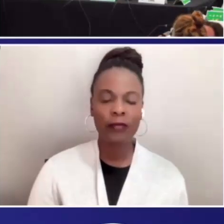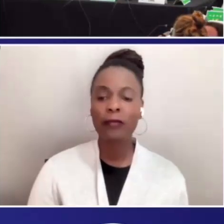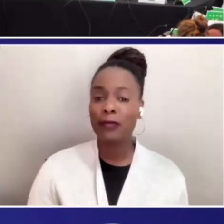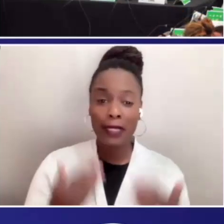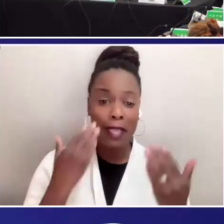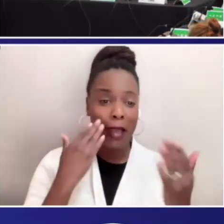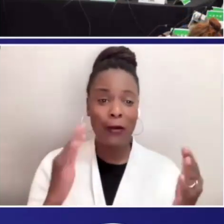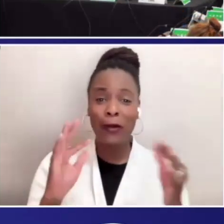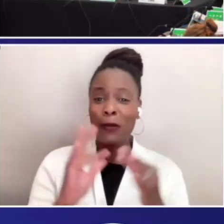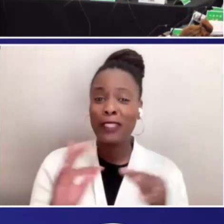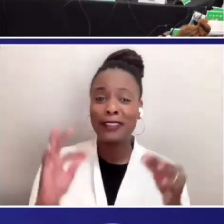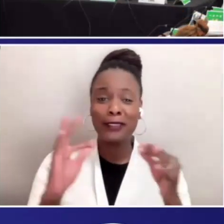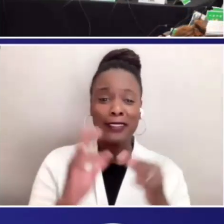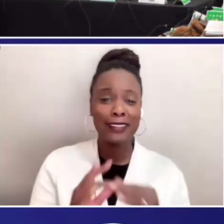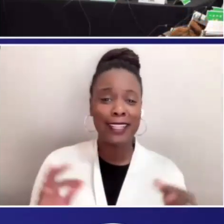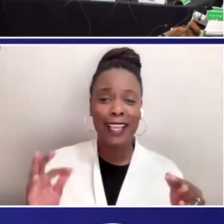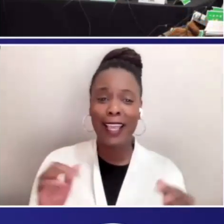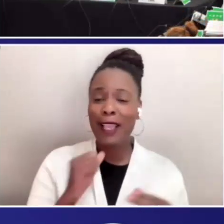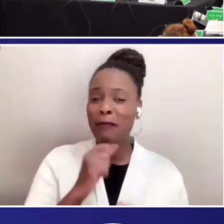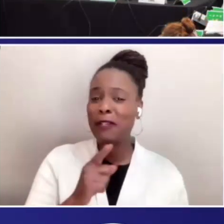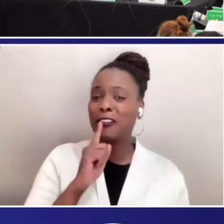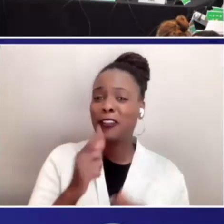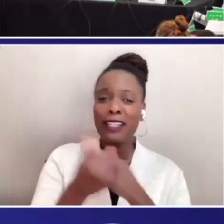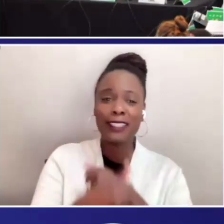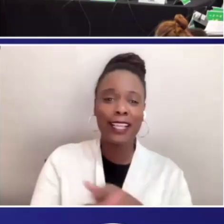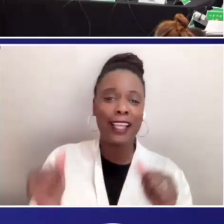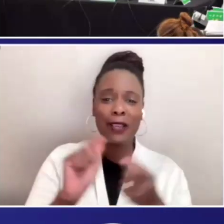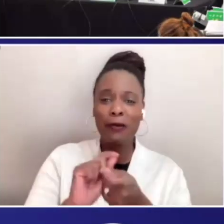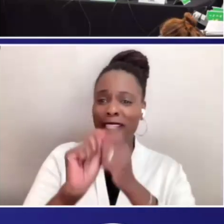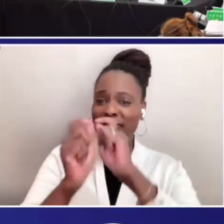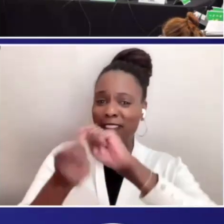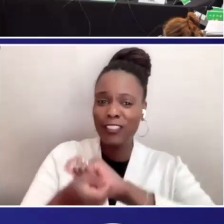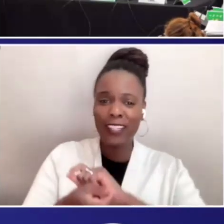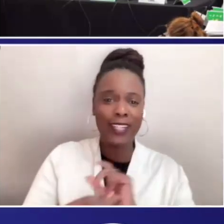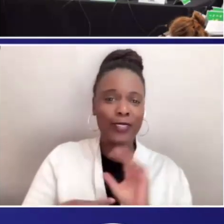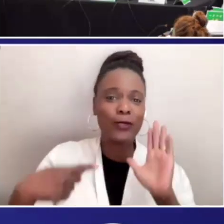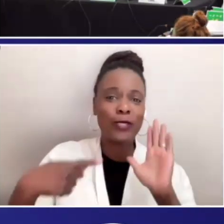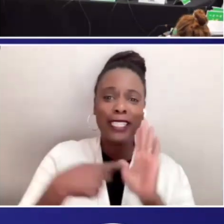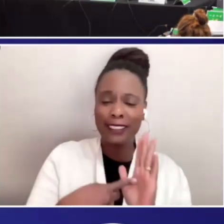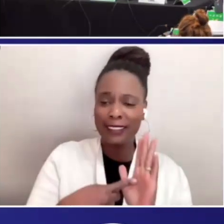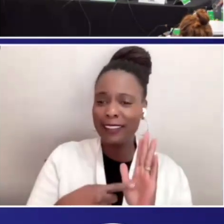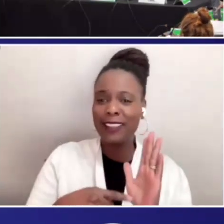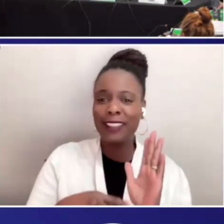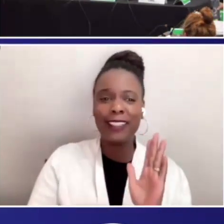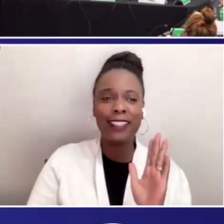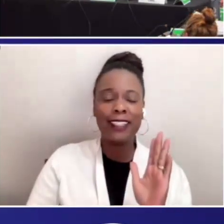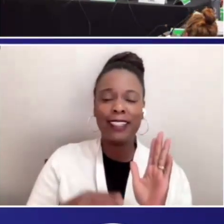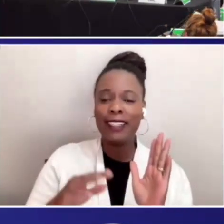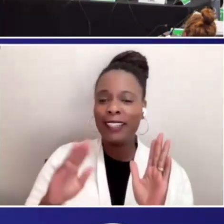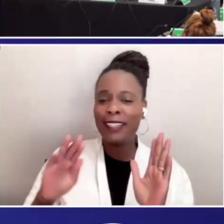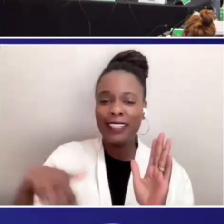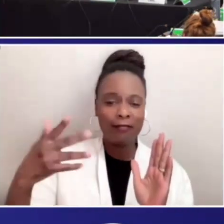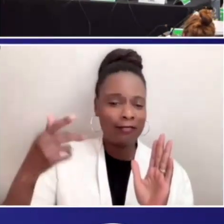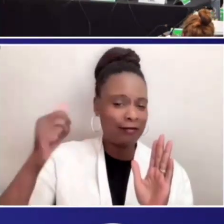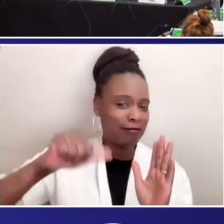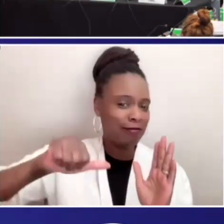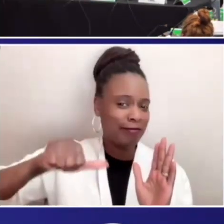I'm not sure there's anything that we could change in this provision right here that would change your decision of the sideways